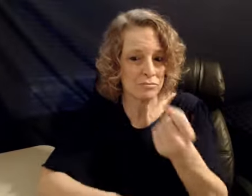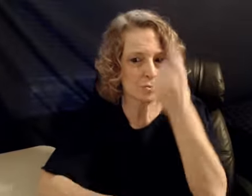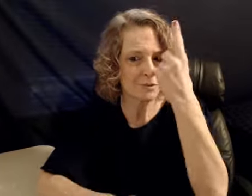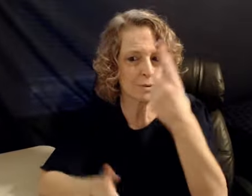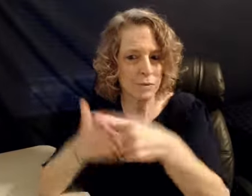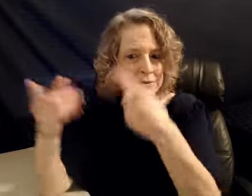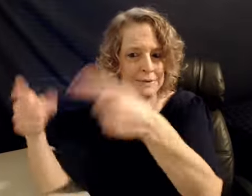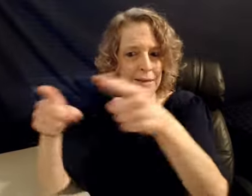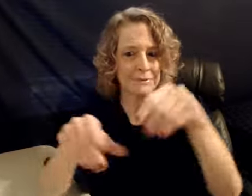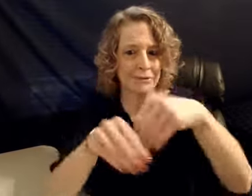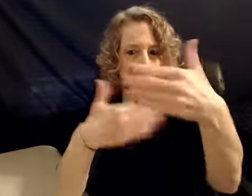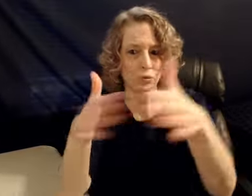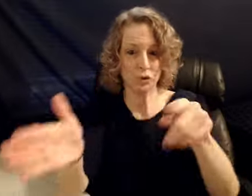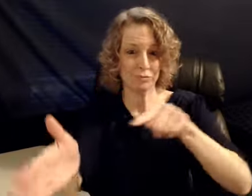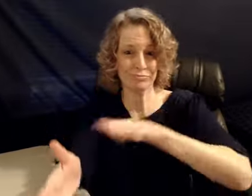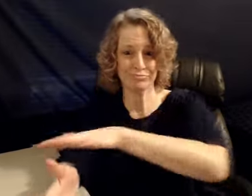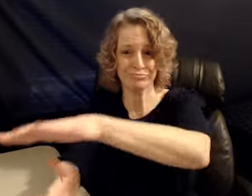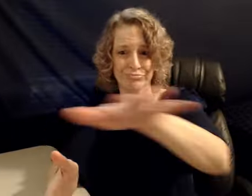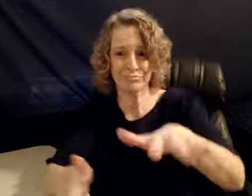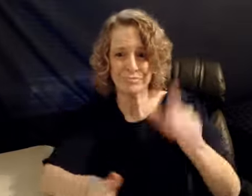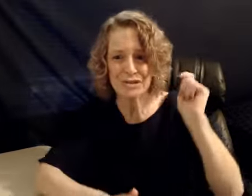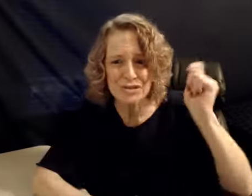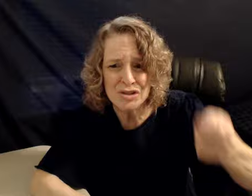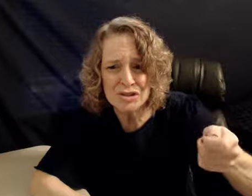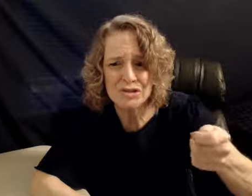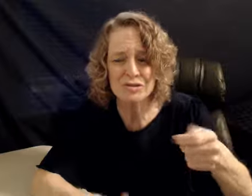understand what is happening in the courtroom with the judge.